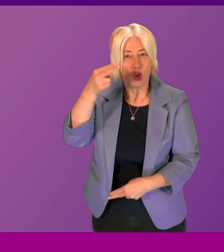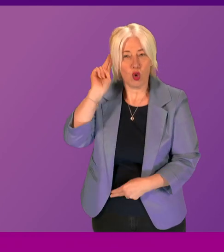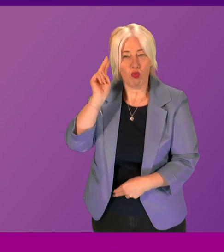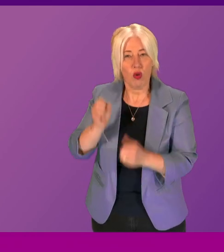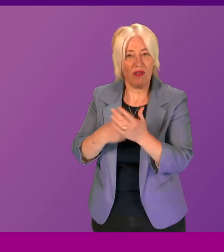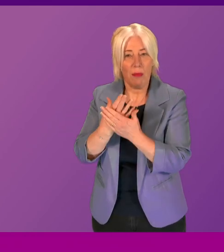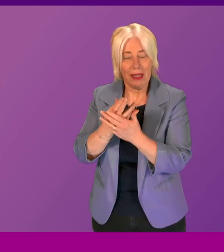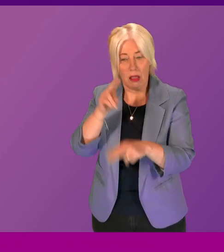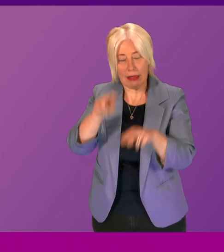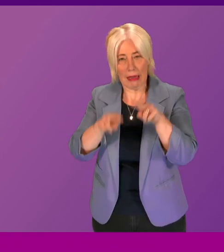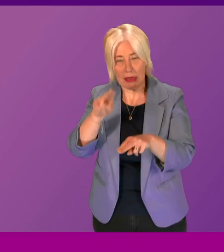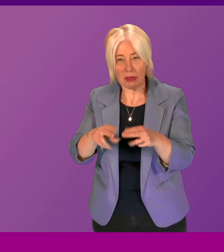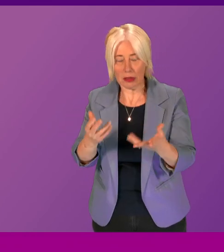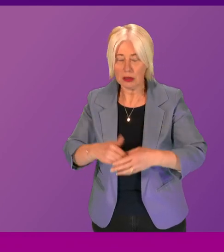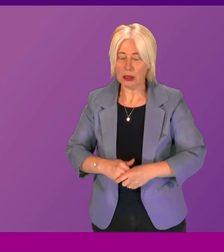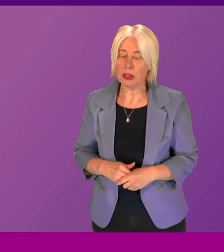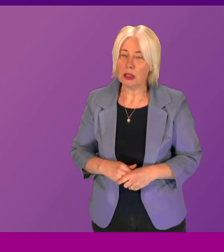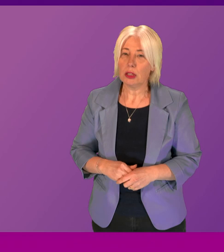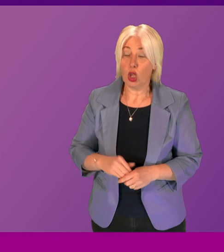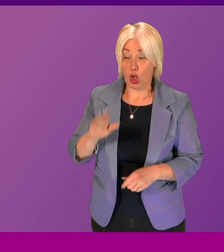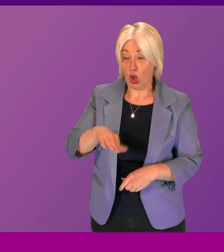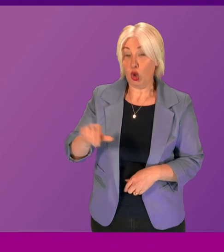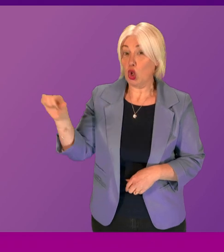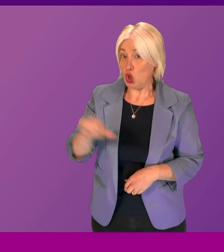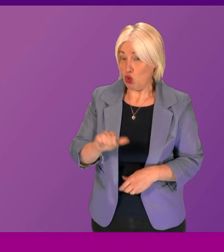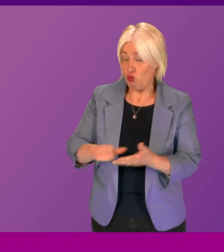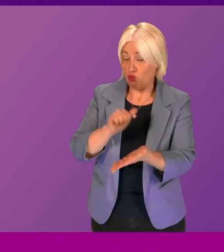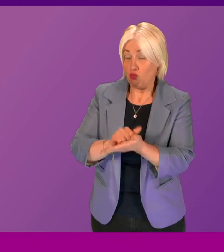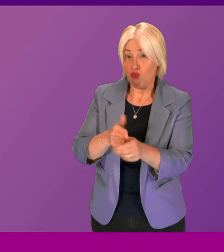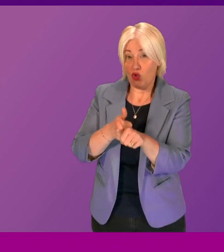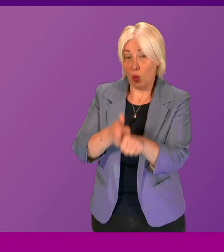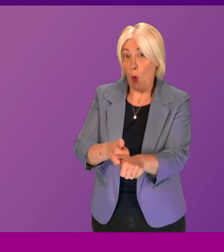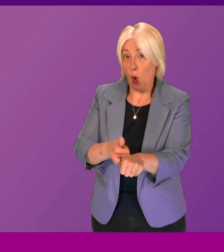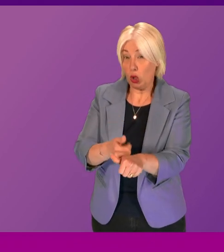we expect children to receive appropriate support as soon as possible.